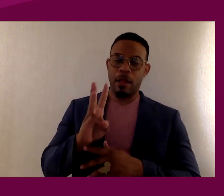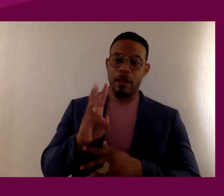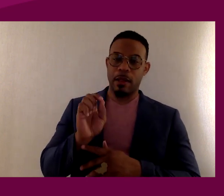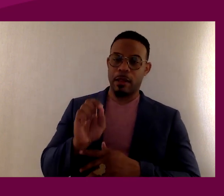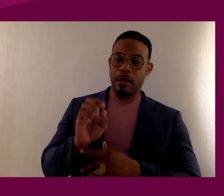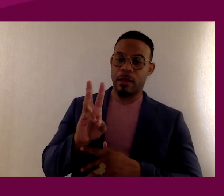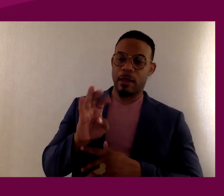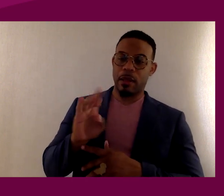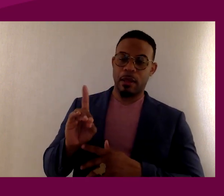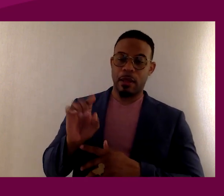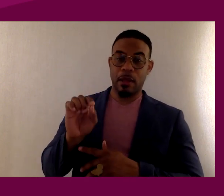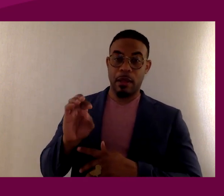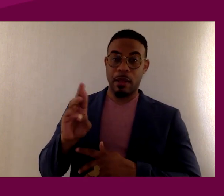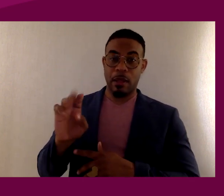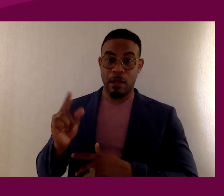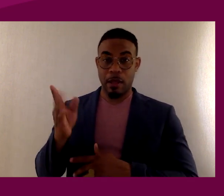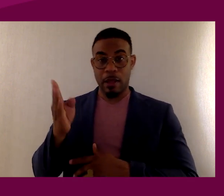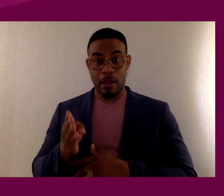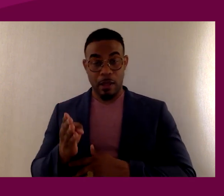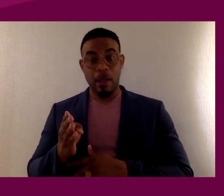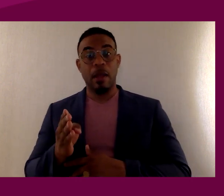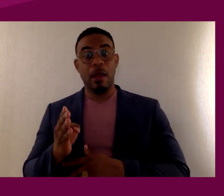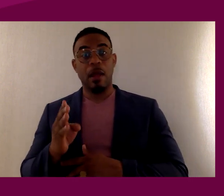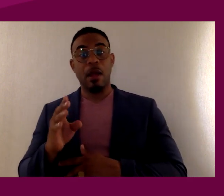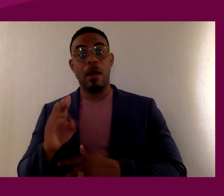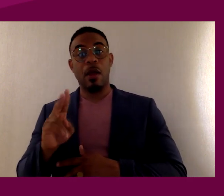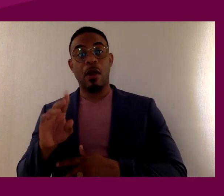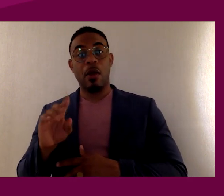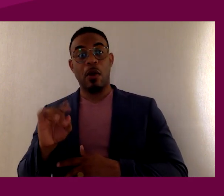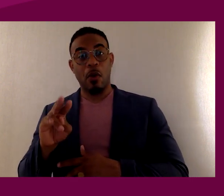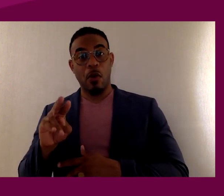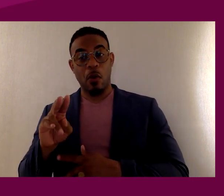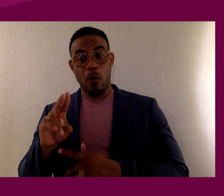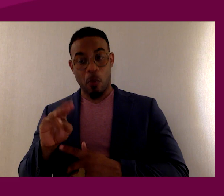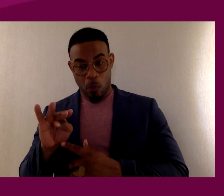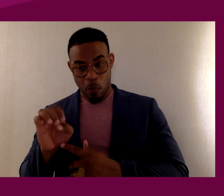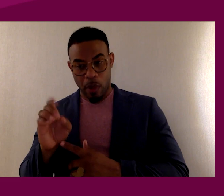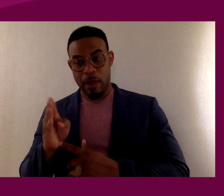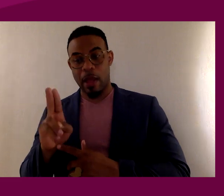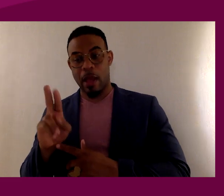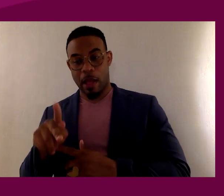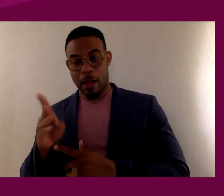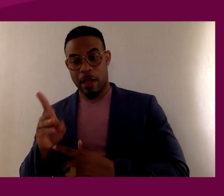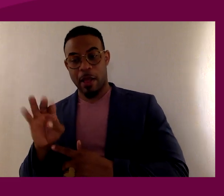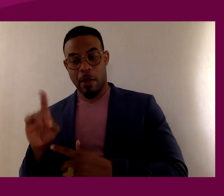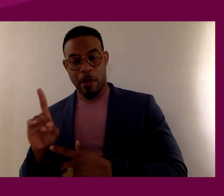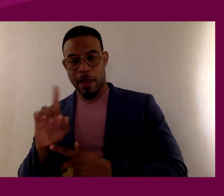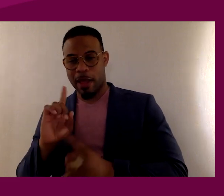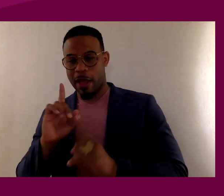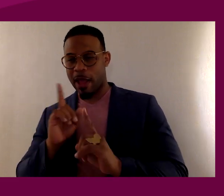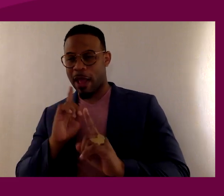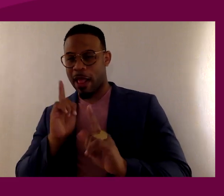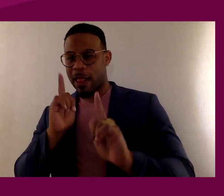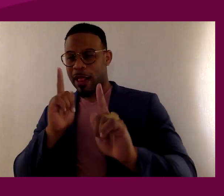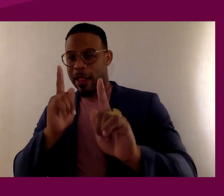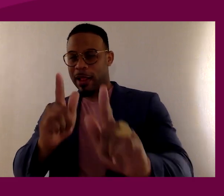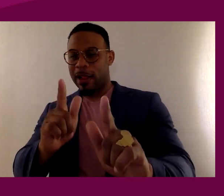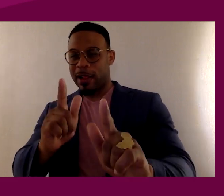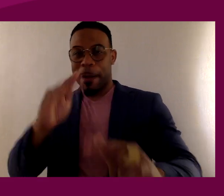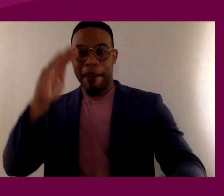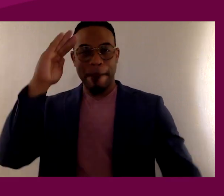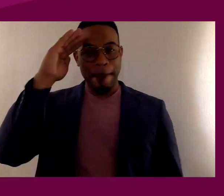of our past episodes at www.wid.org/whats-up-wid, and I can't wait to talk to you all next time.